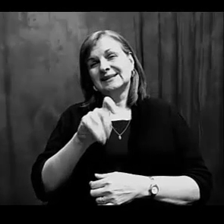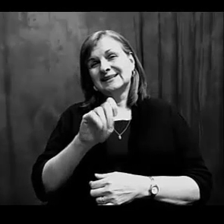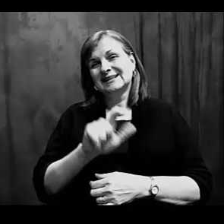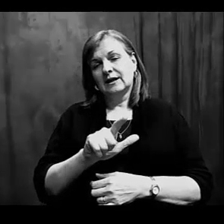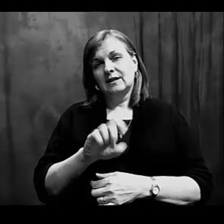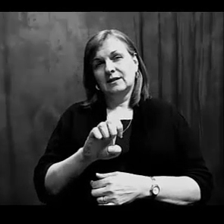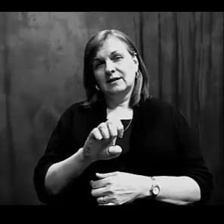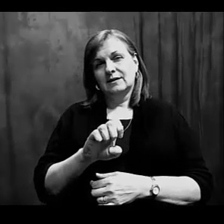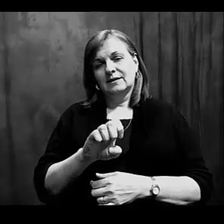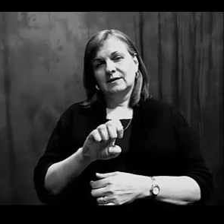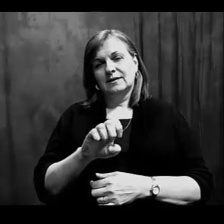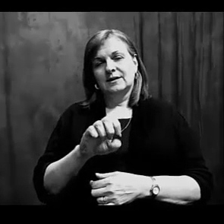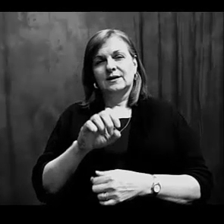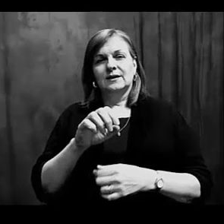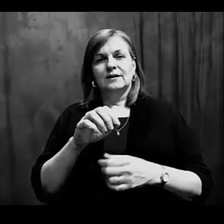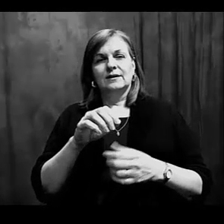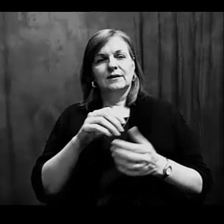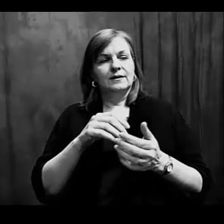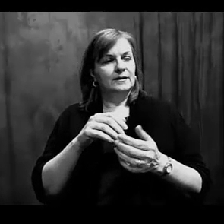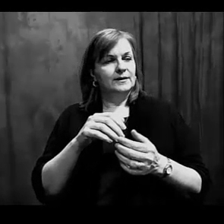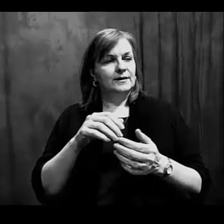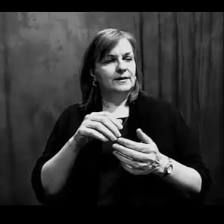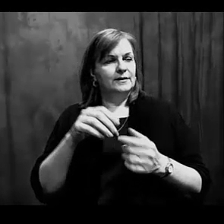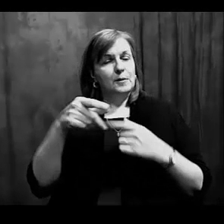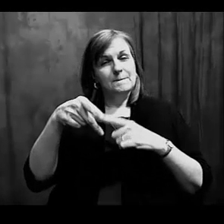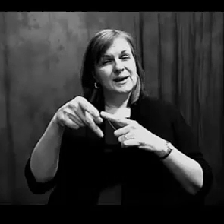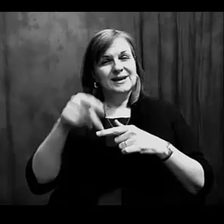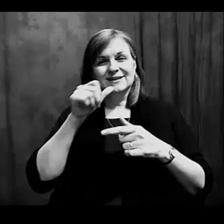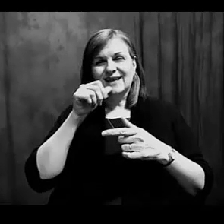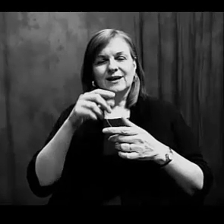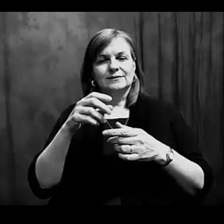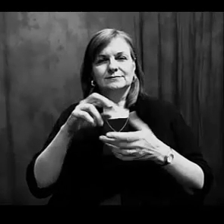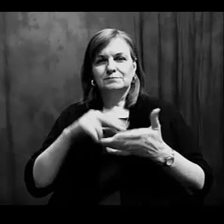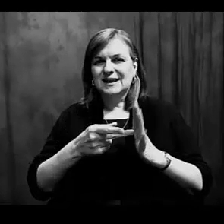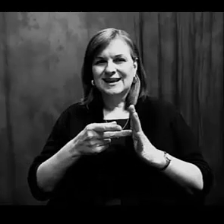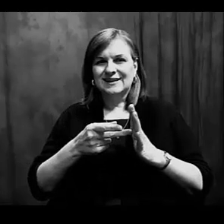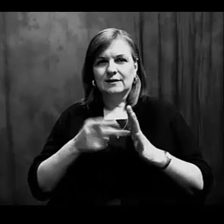the common allele -- this is not necessarily dominant